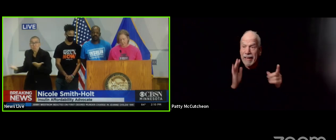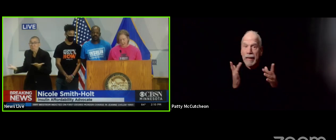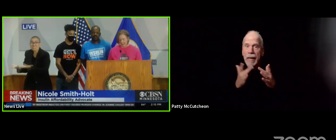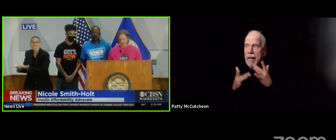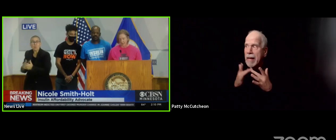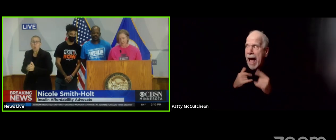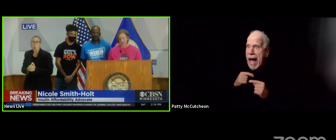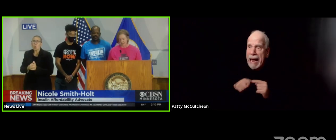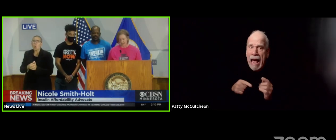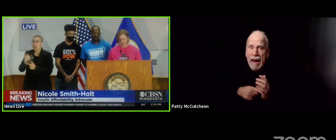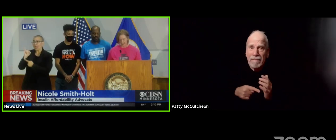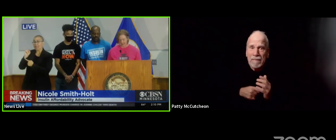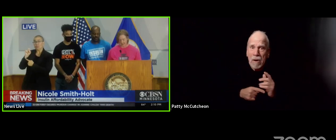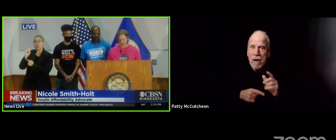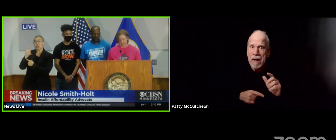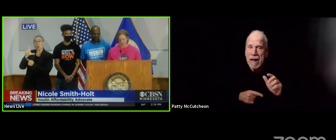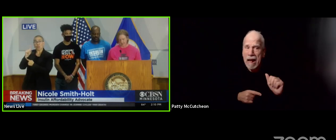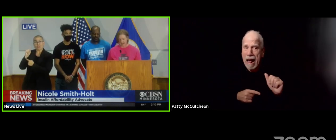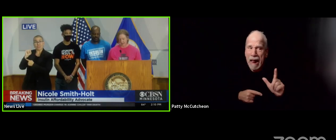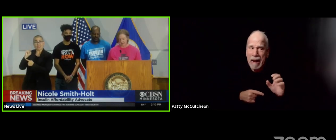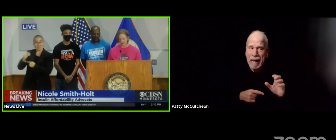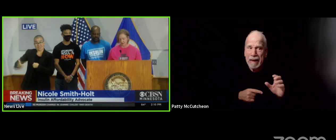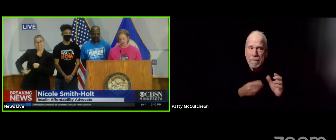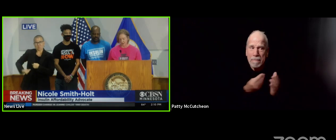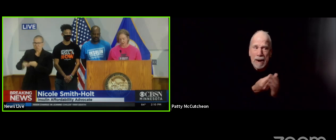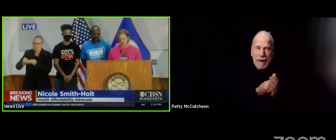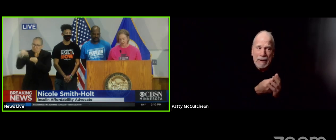MANY HOURS HAVE BEEN DEDICATED TO FINDING A SOLUTION TO HELP